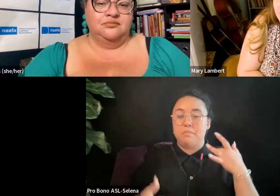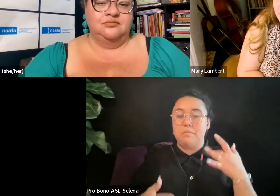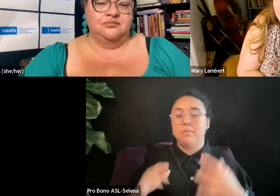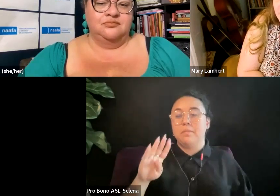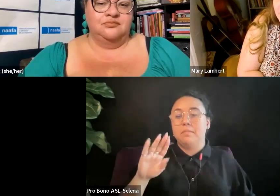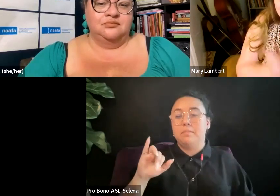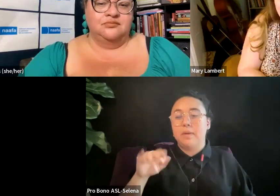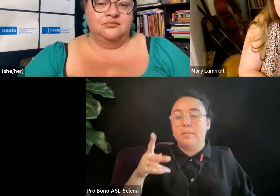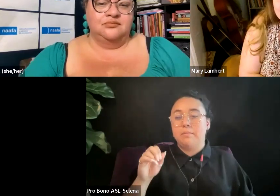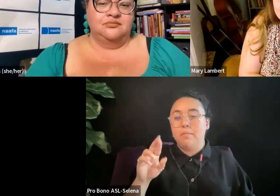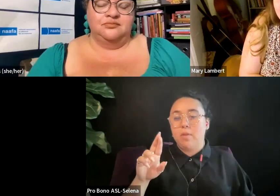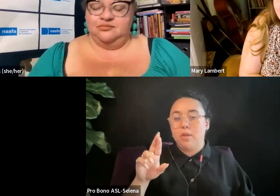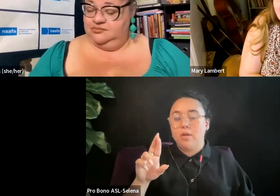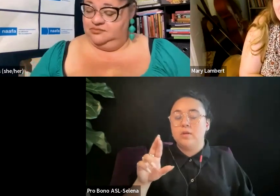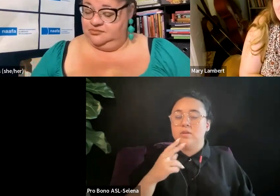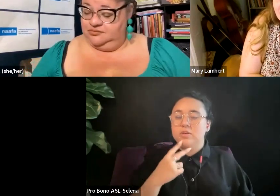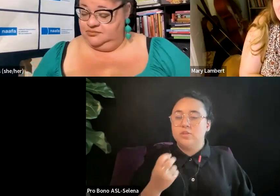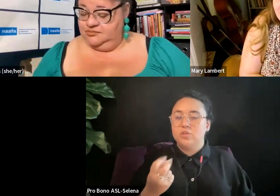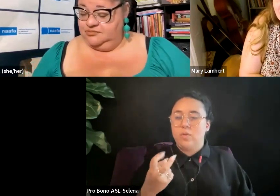I'm always a I was always a bigger kid